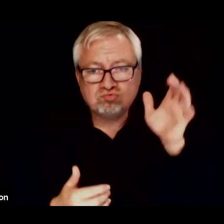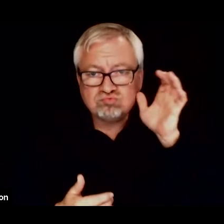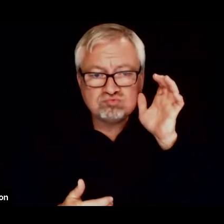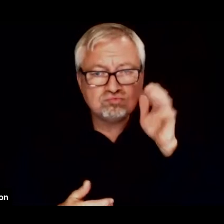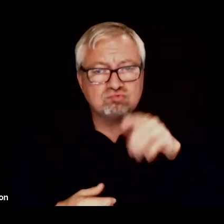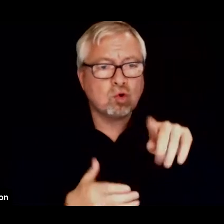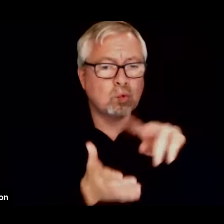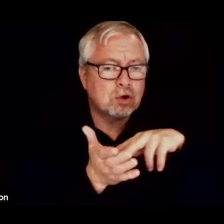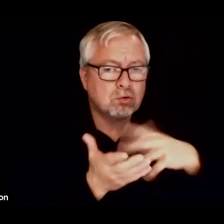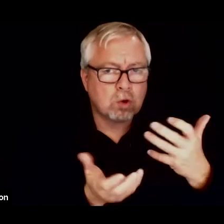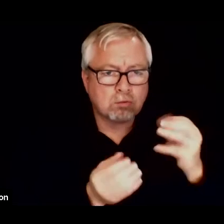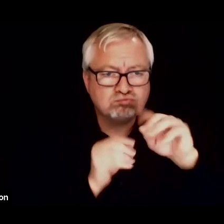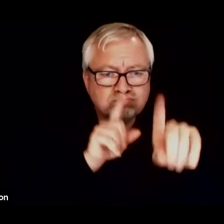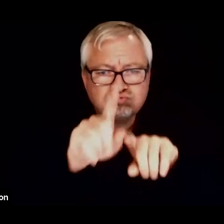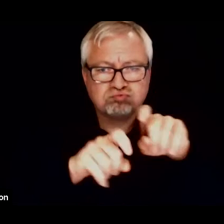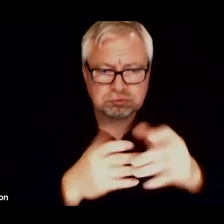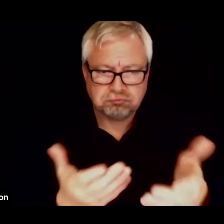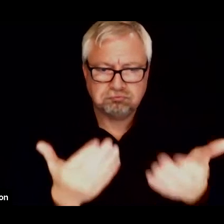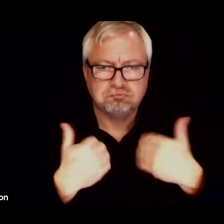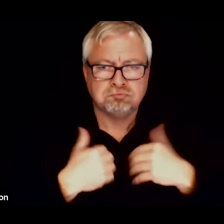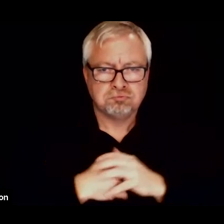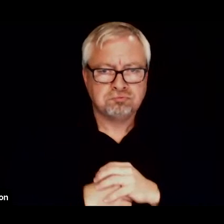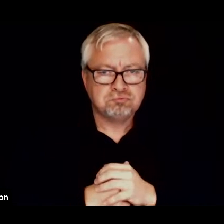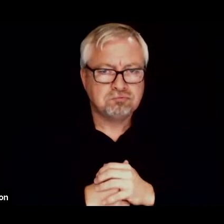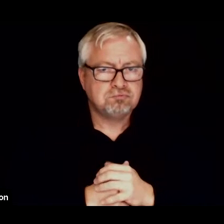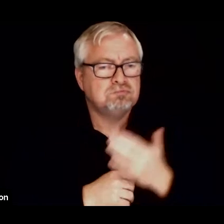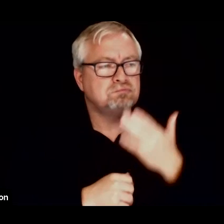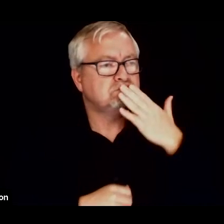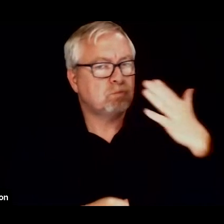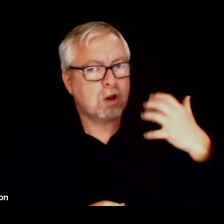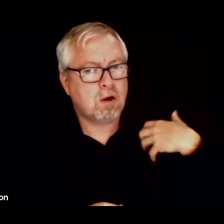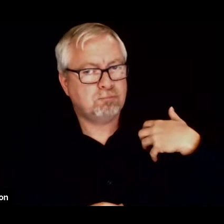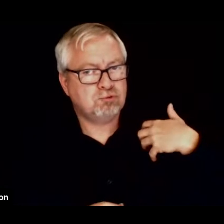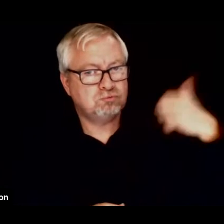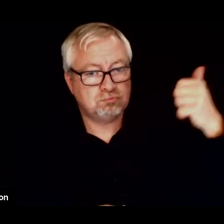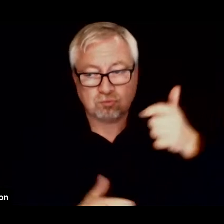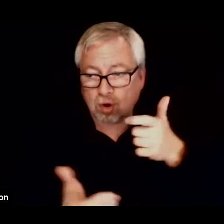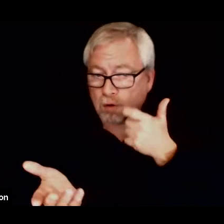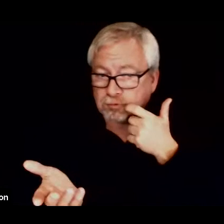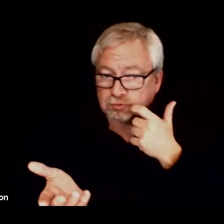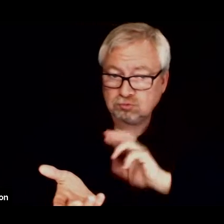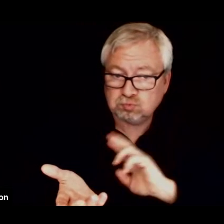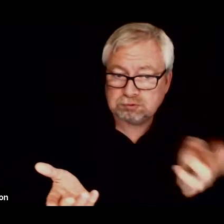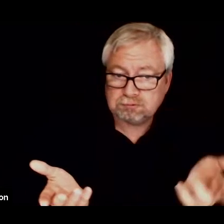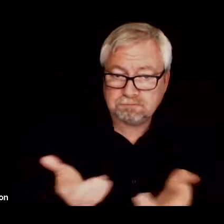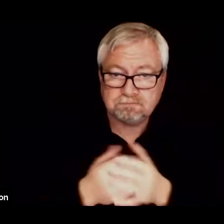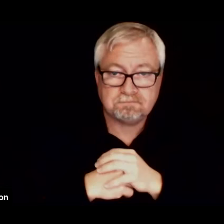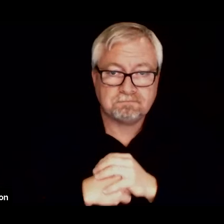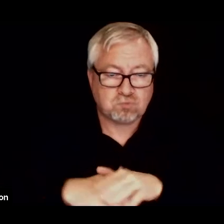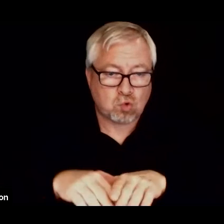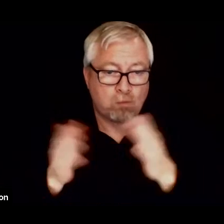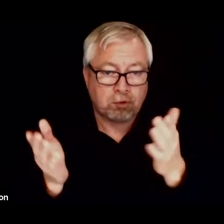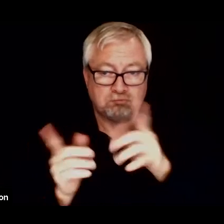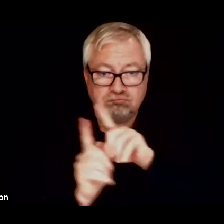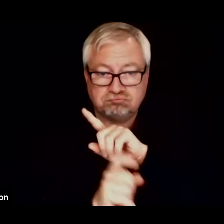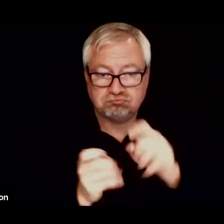Thank you, Commissioner. Operator, we're ready to take questions. Thank you and as a reminder, if you would like to ask a question please press r1